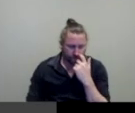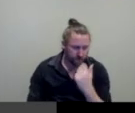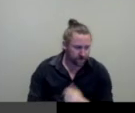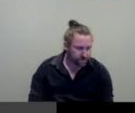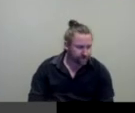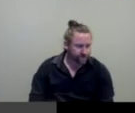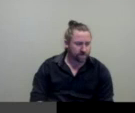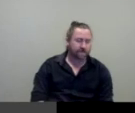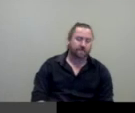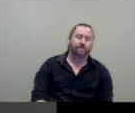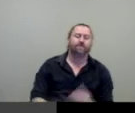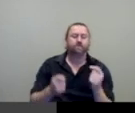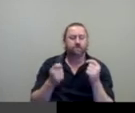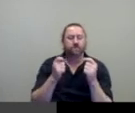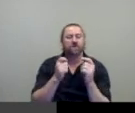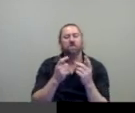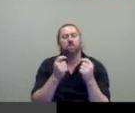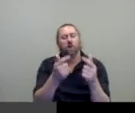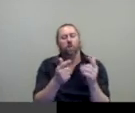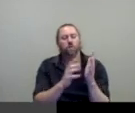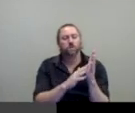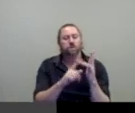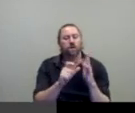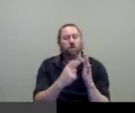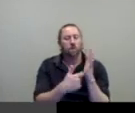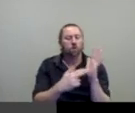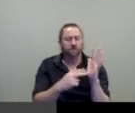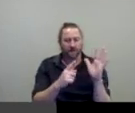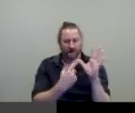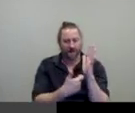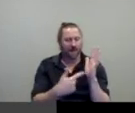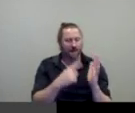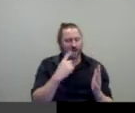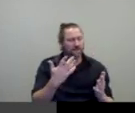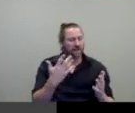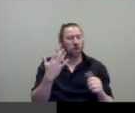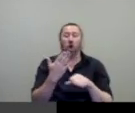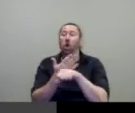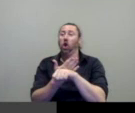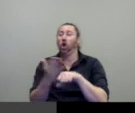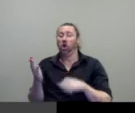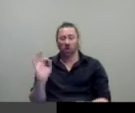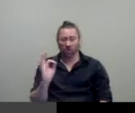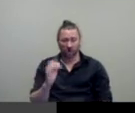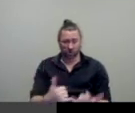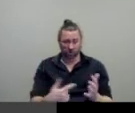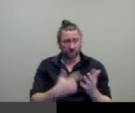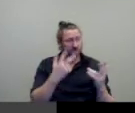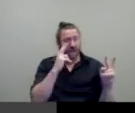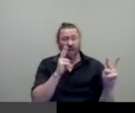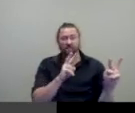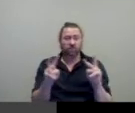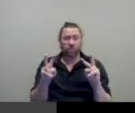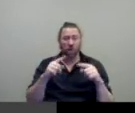postmodern artists all rejected newness in favor of visual recycling they return to